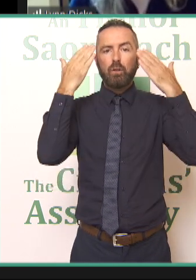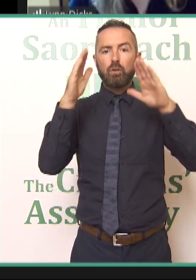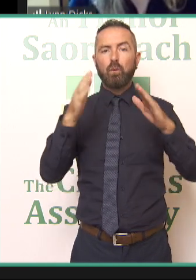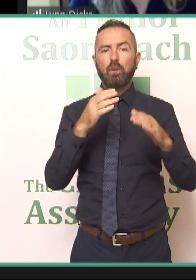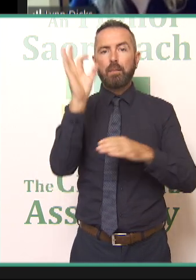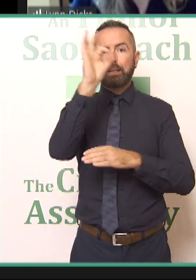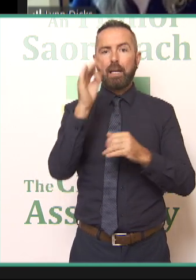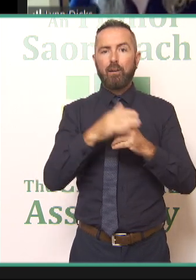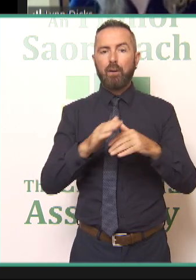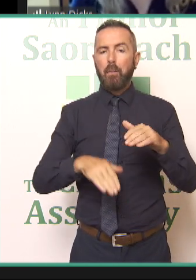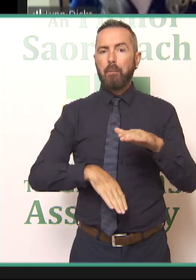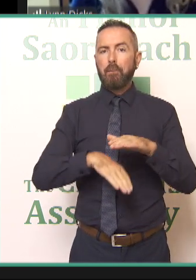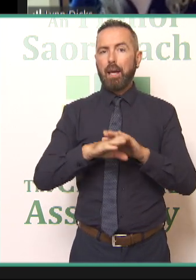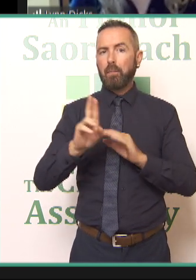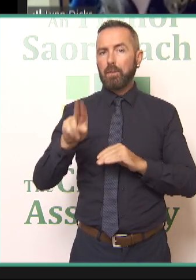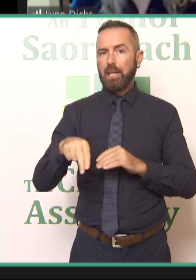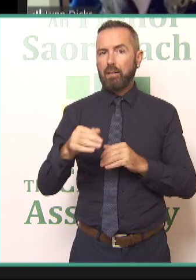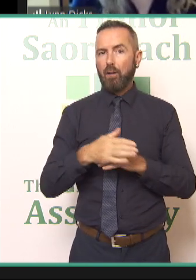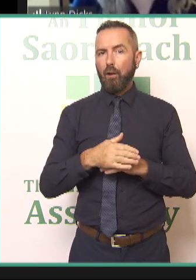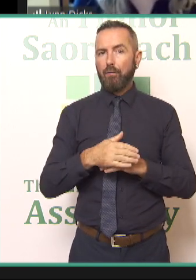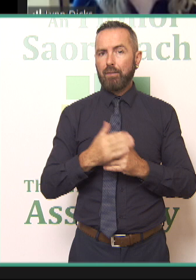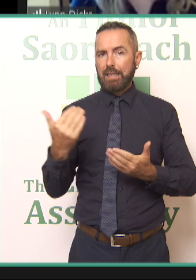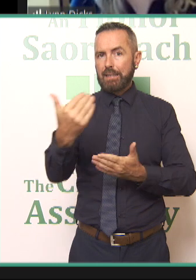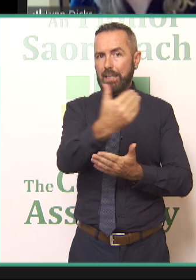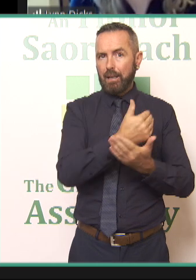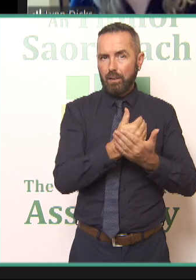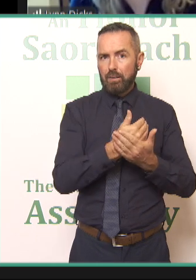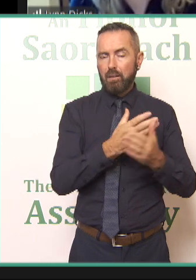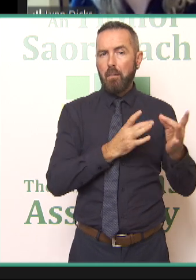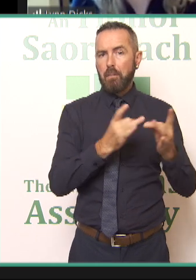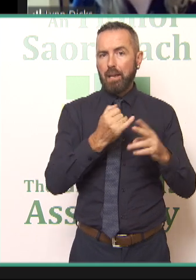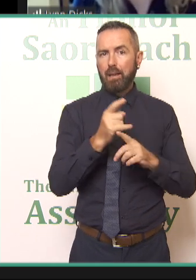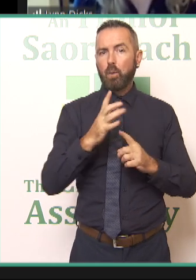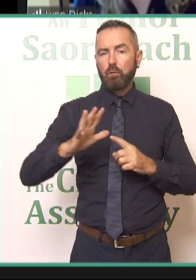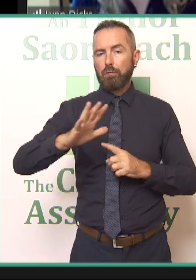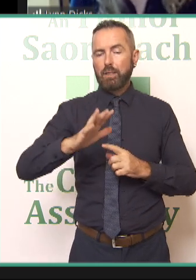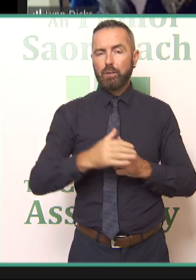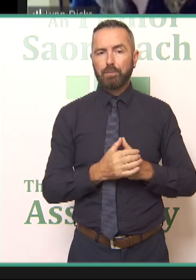of the maximum potential rice yield that is being produced in these different regions and what